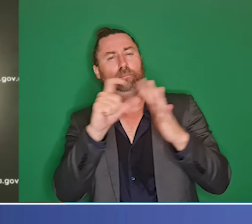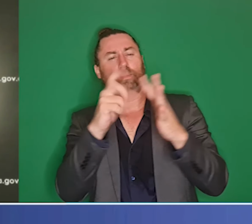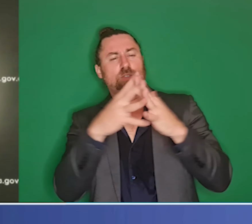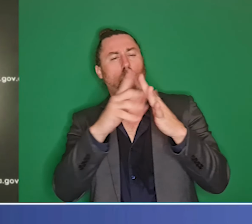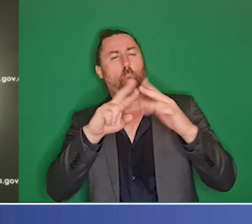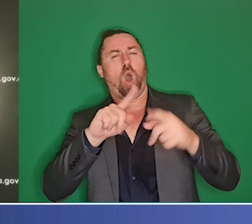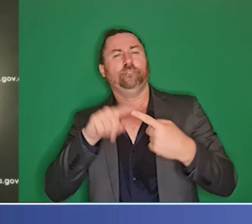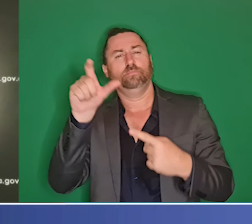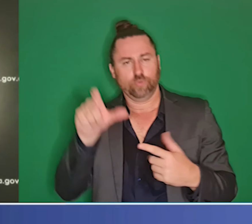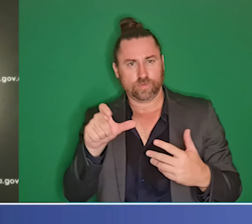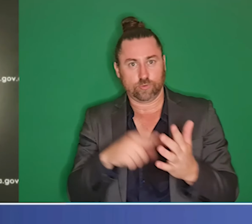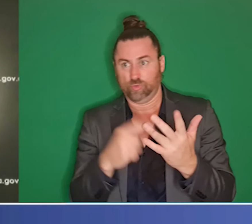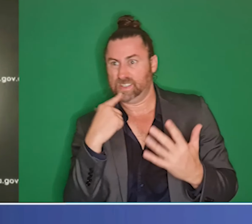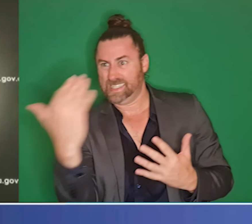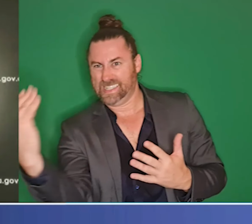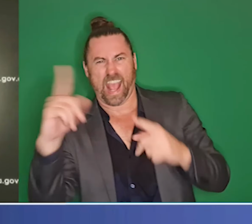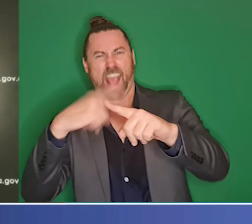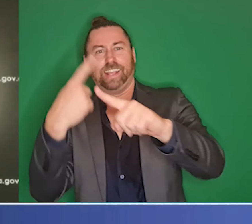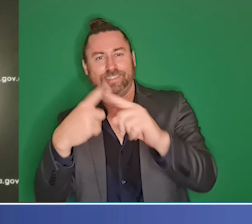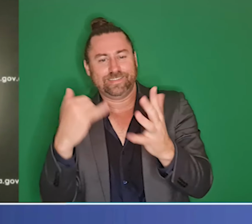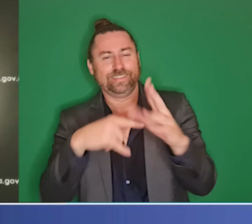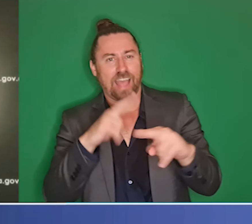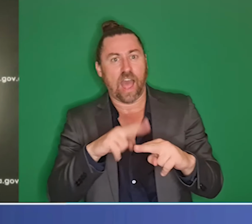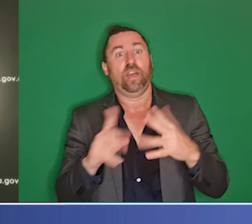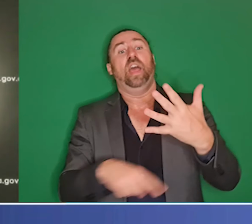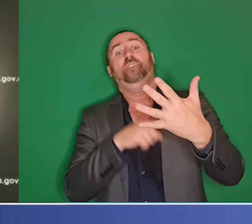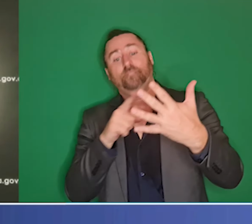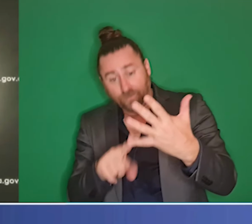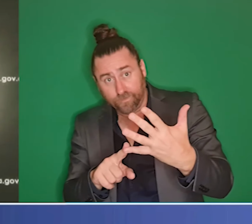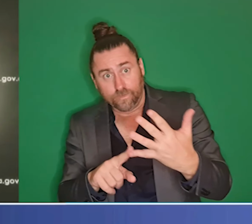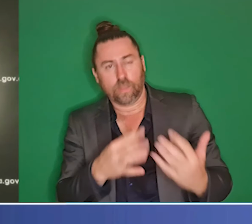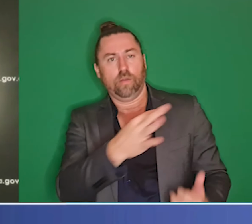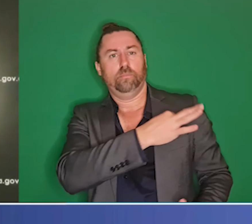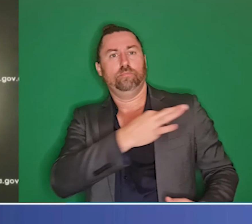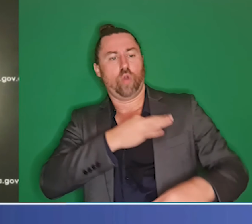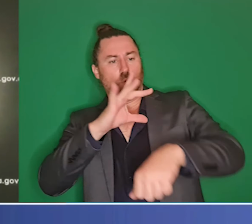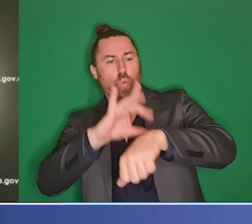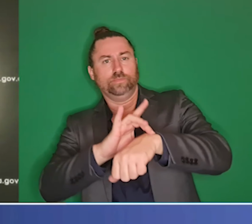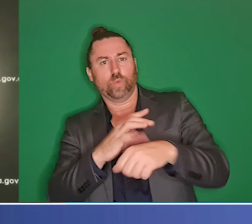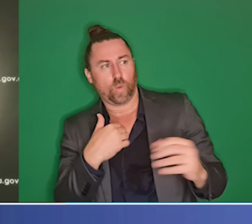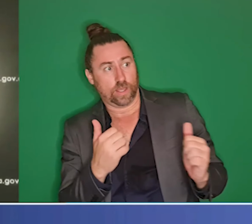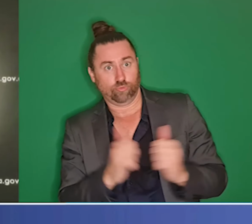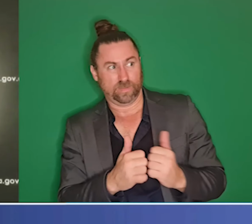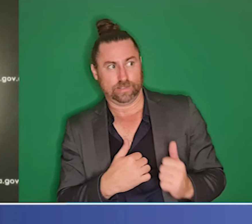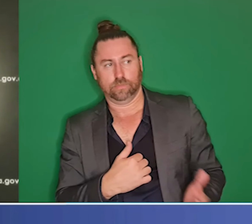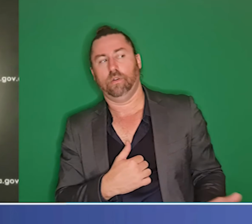And then the fifth is the private hospitals agreement. And so, all of those have been put in place to provide that assistance.